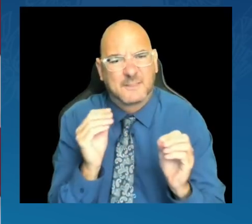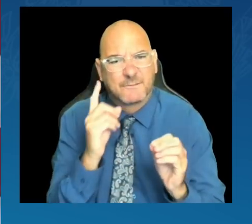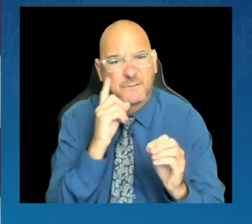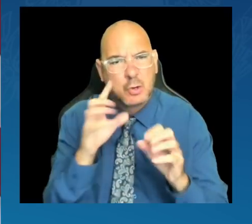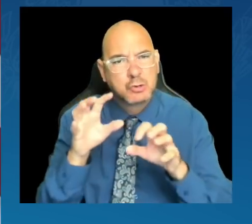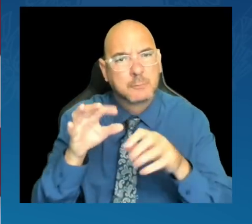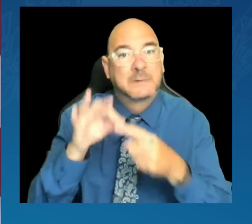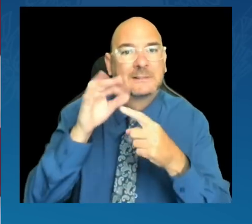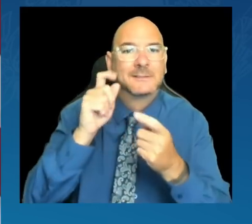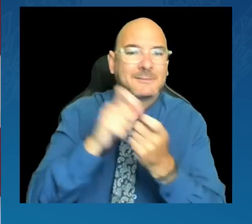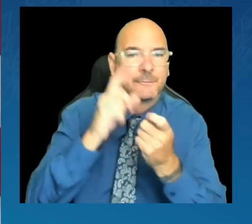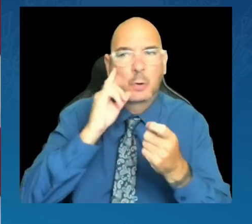And I am a former prosecutor.